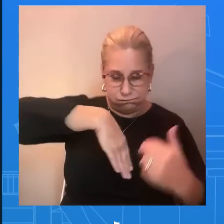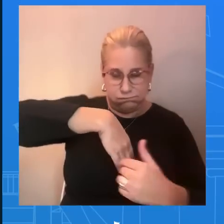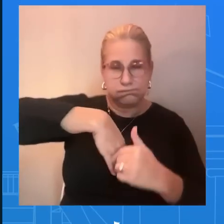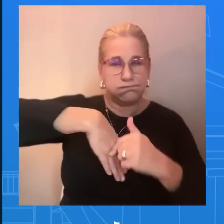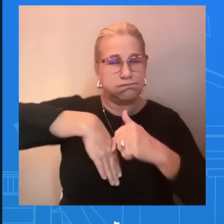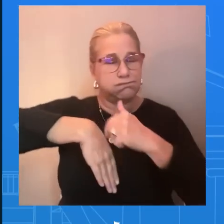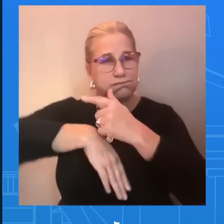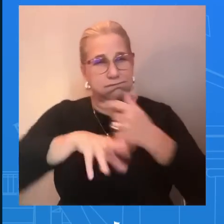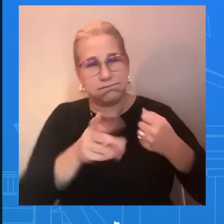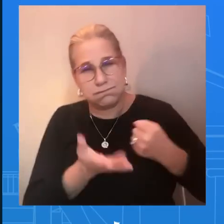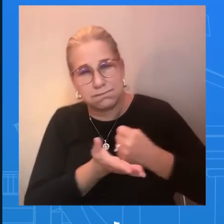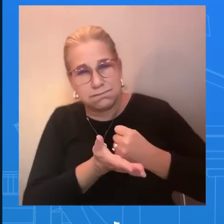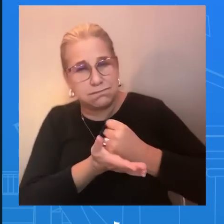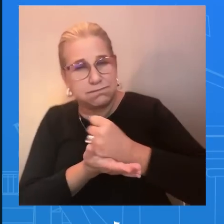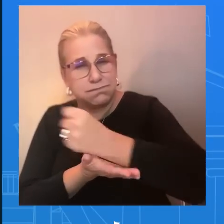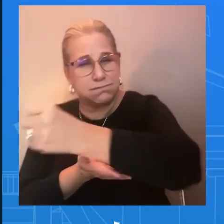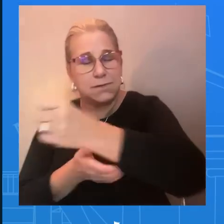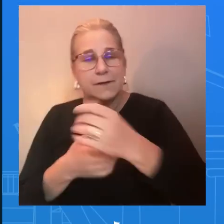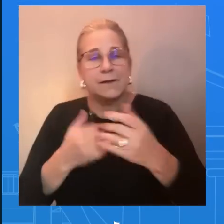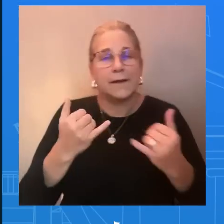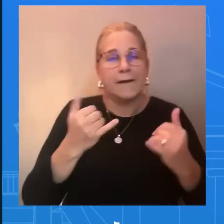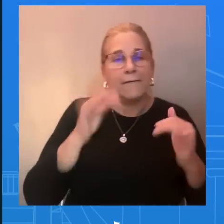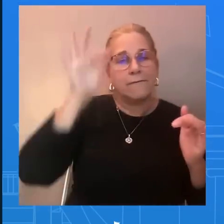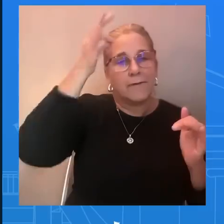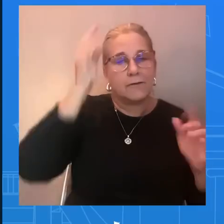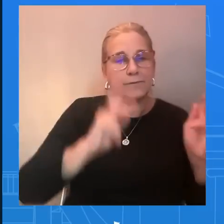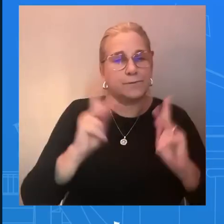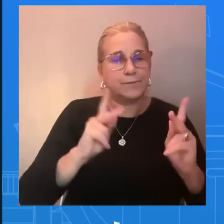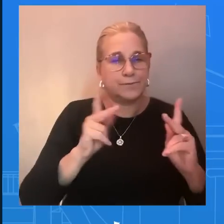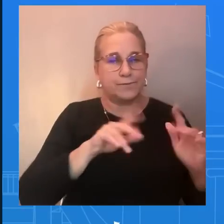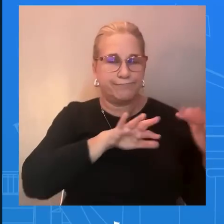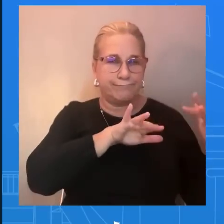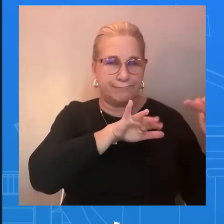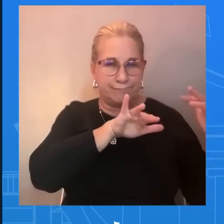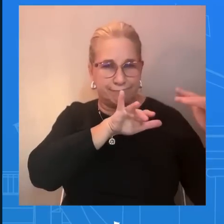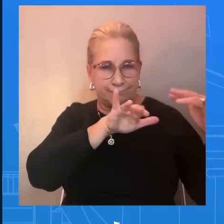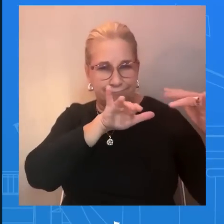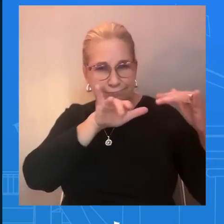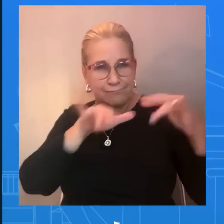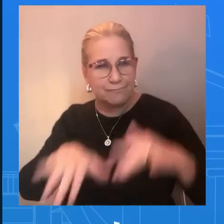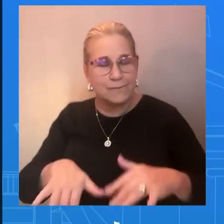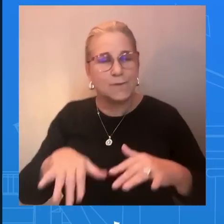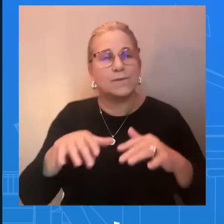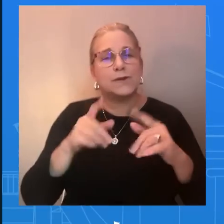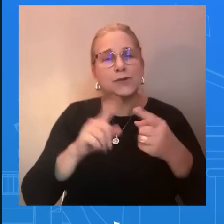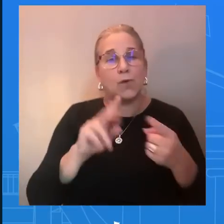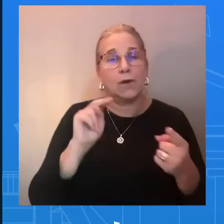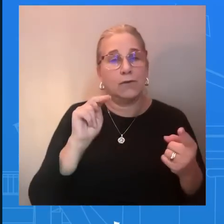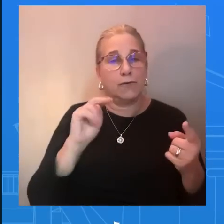Administrator Deanne Criswell is in North Carolina with Governor Roy Cooper and state officials